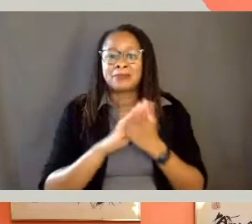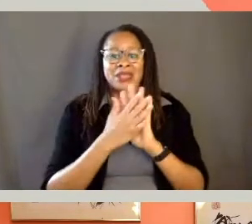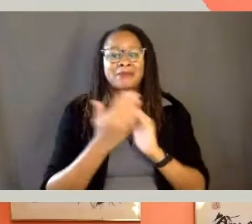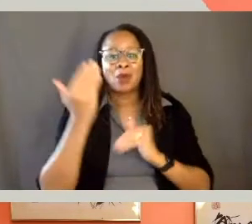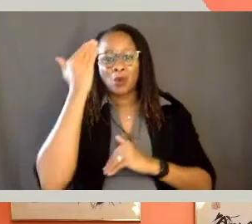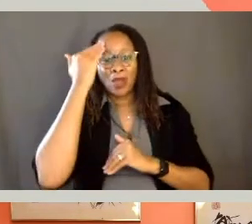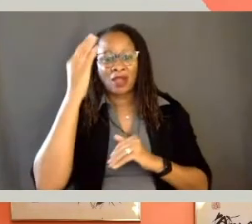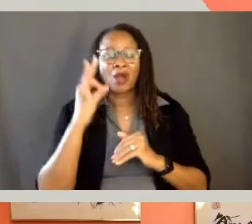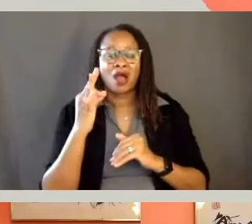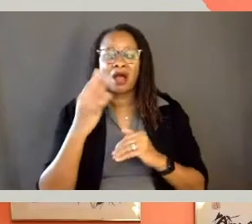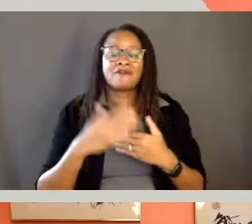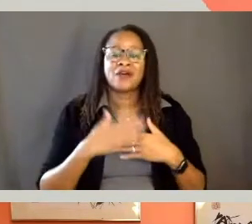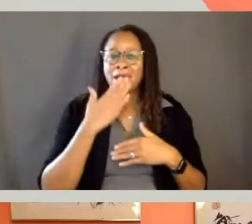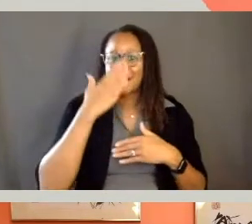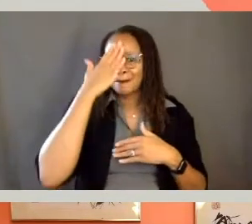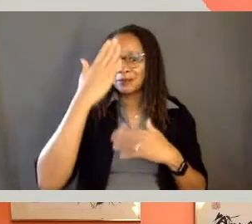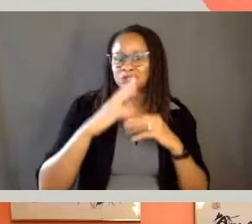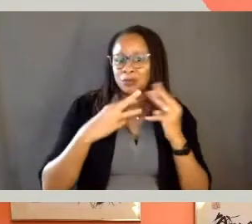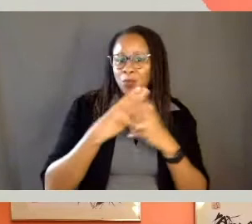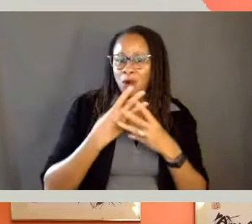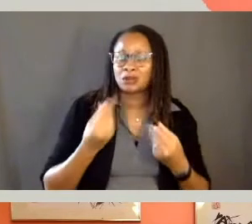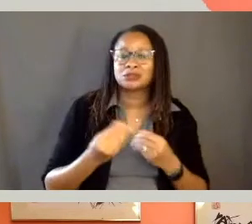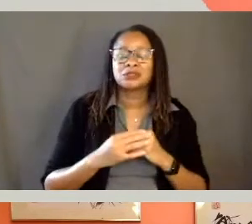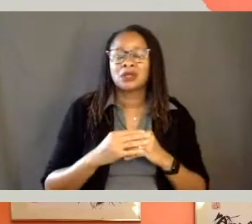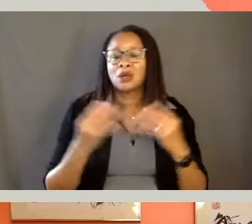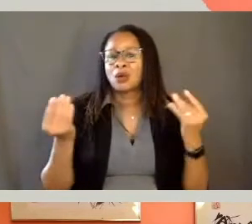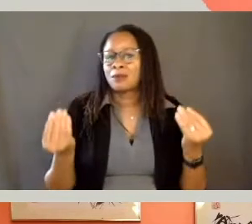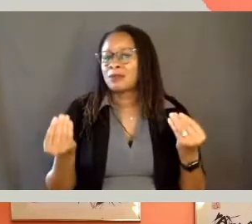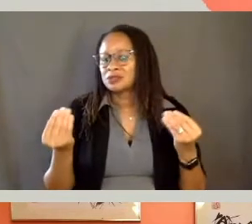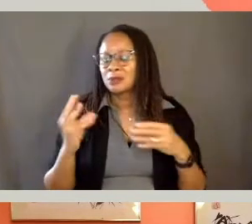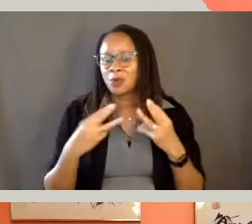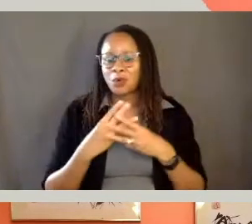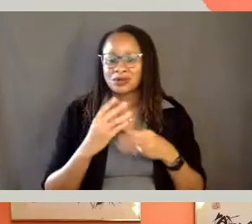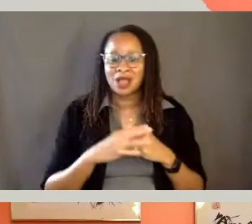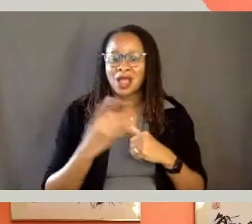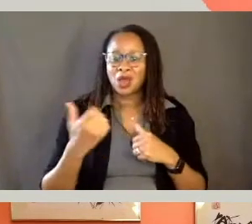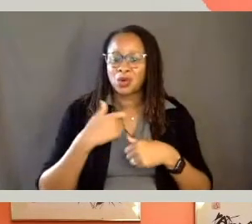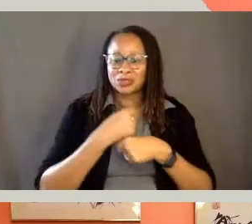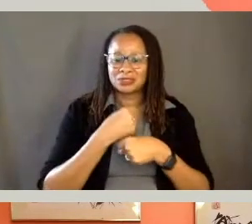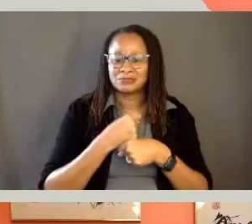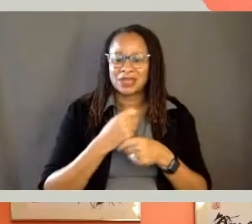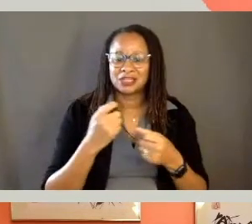and learn about country I always make the joke that Americans,